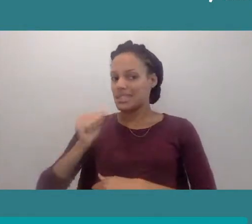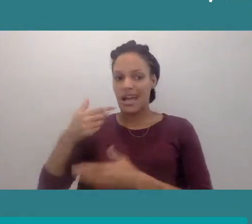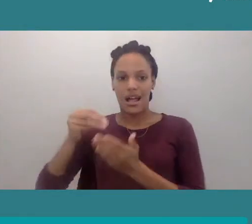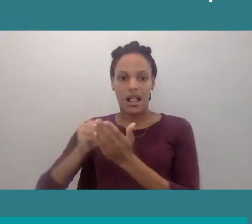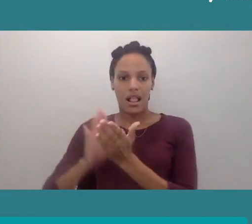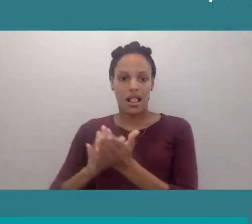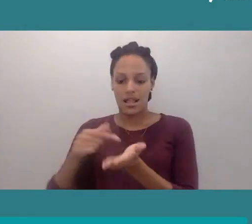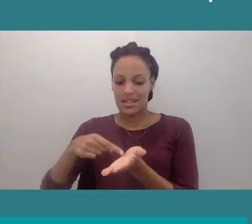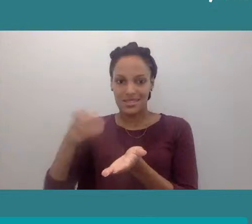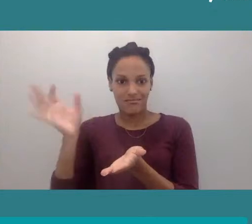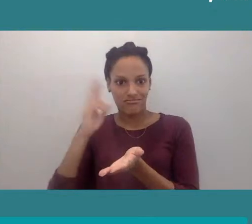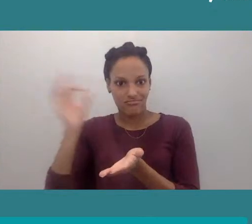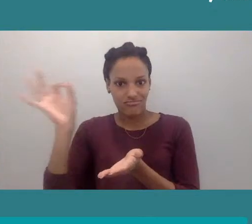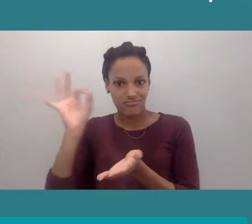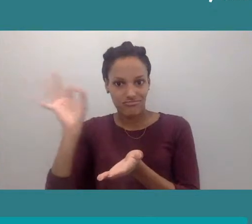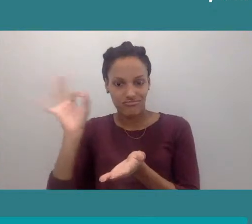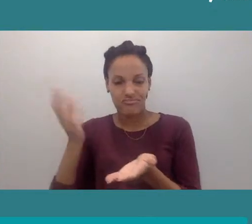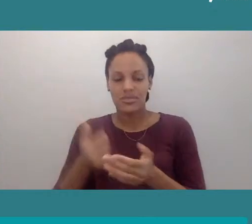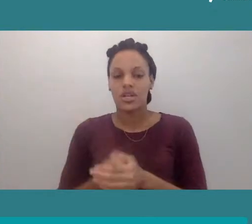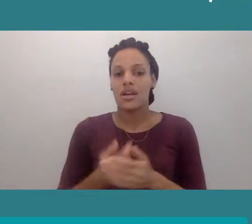I was starting this work.